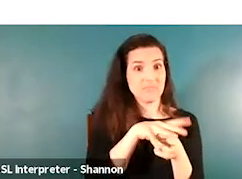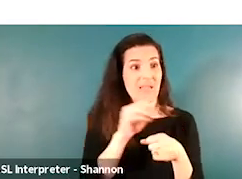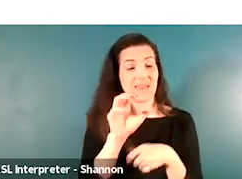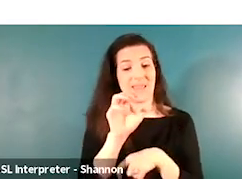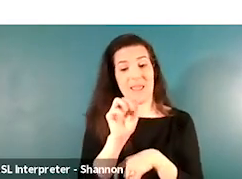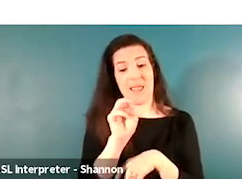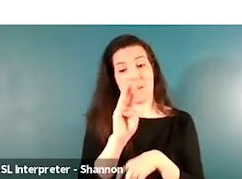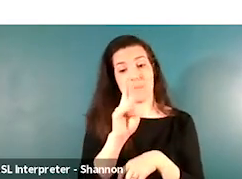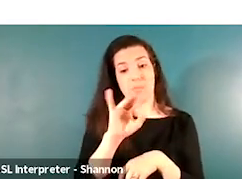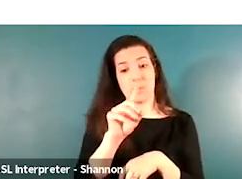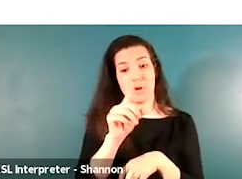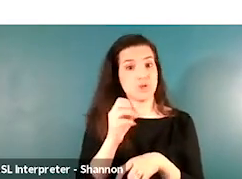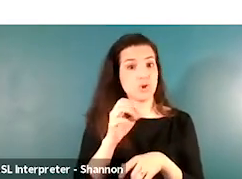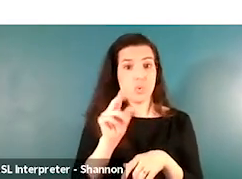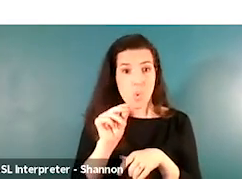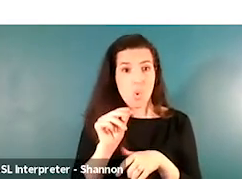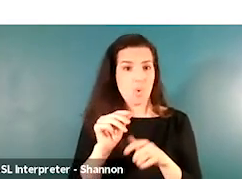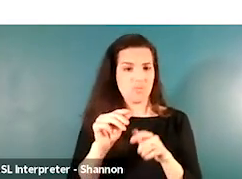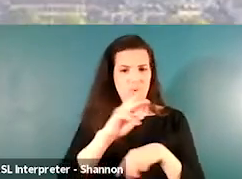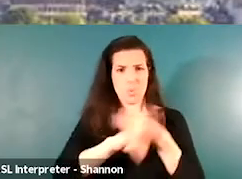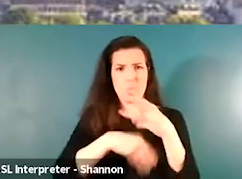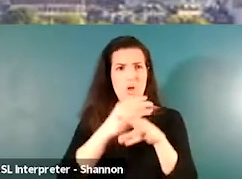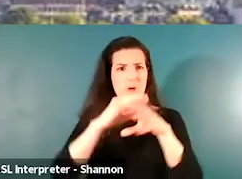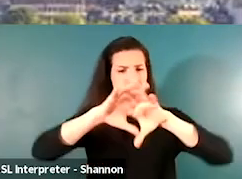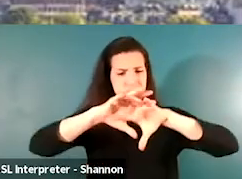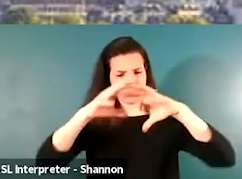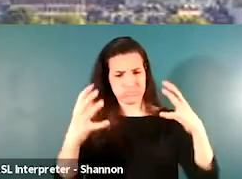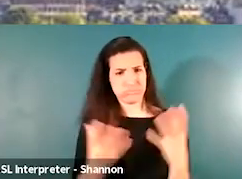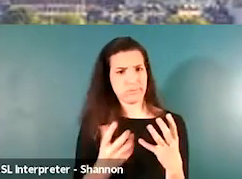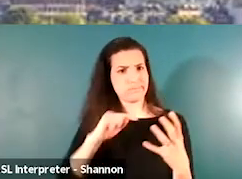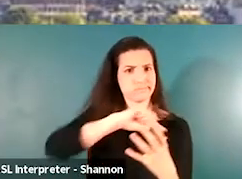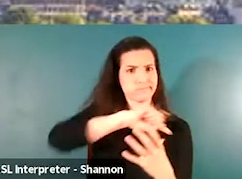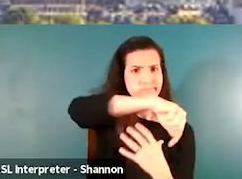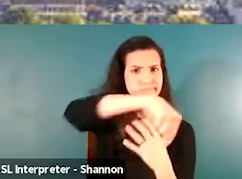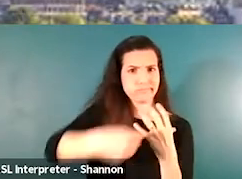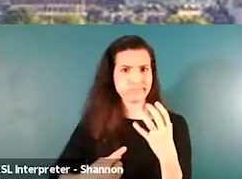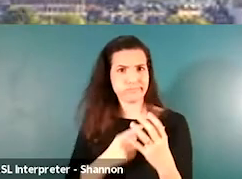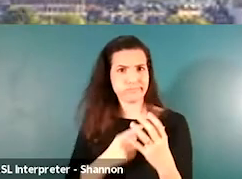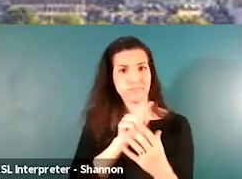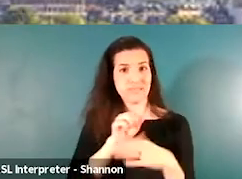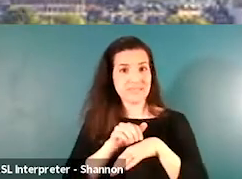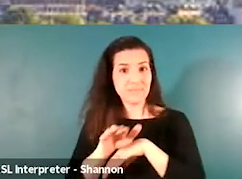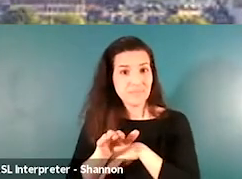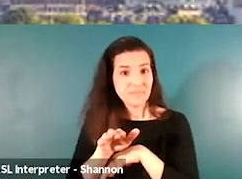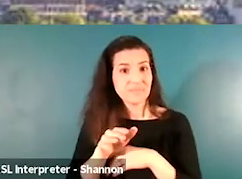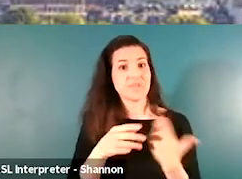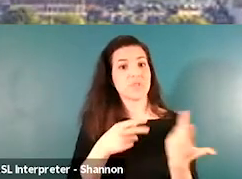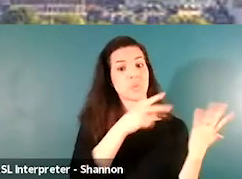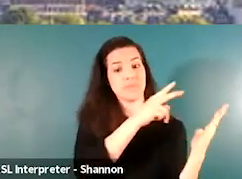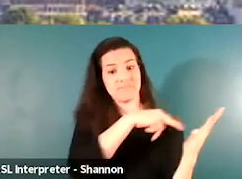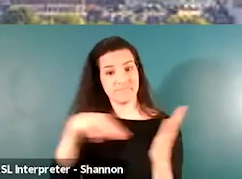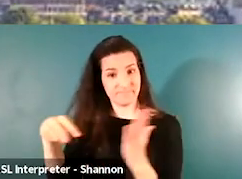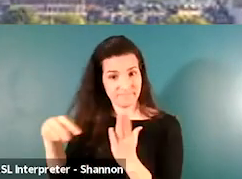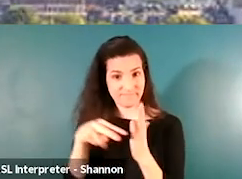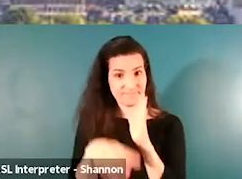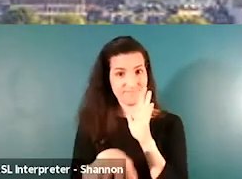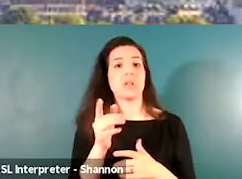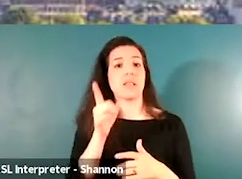India, Europe, but it was really tough for us to select these top 10 out of all the entries we got.